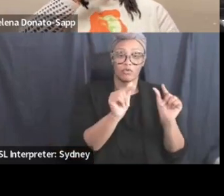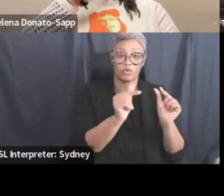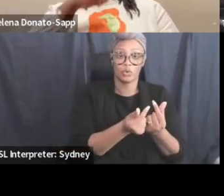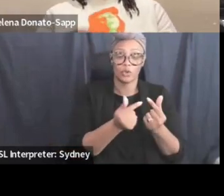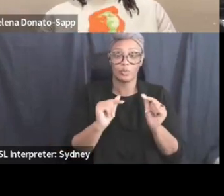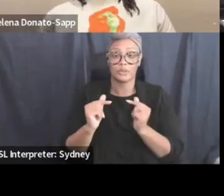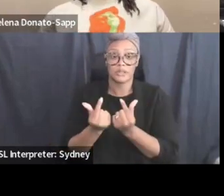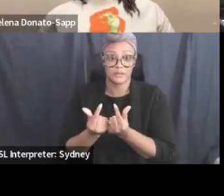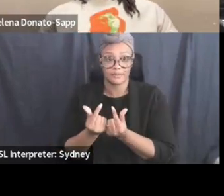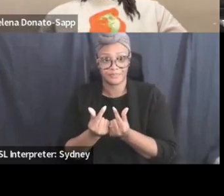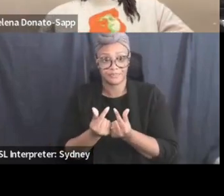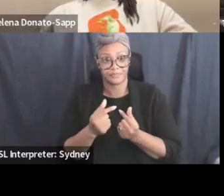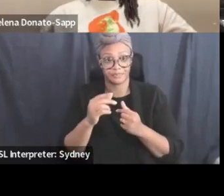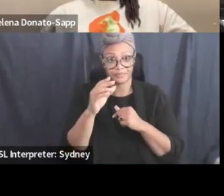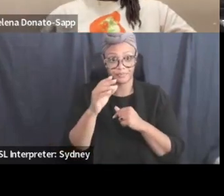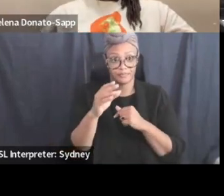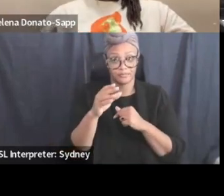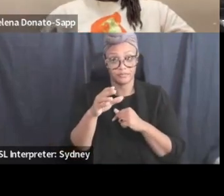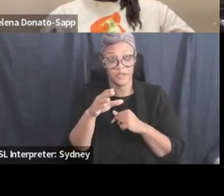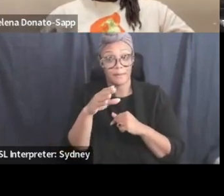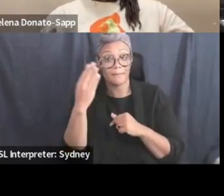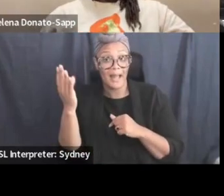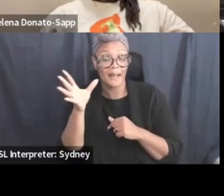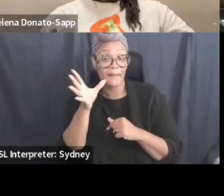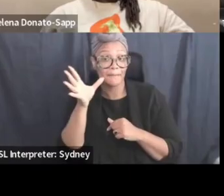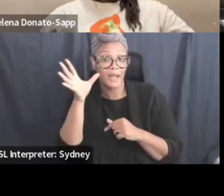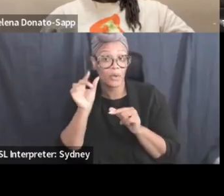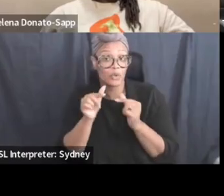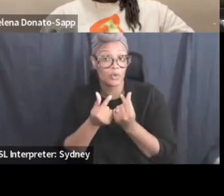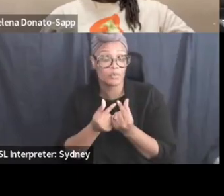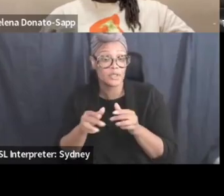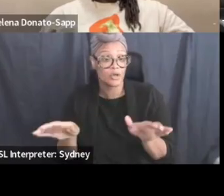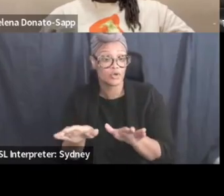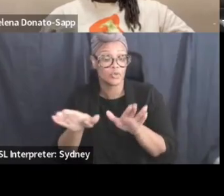uh black uh black groups uh parent groups that are doing wonderful things that you can learn from.